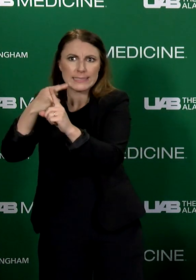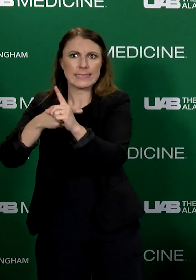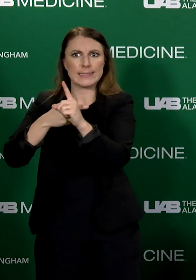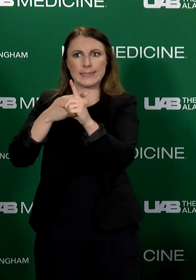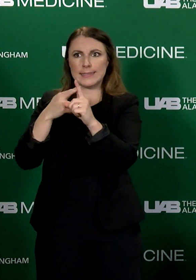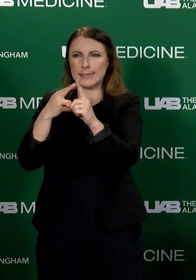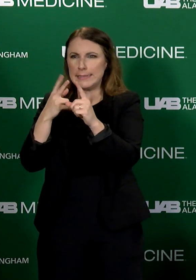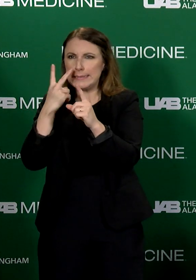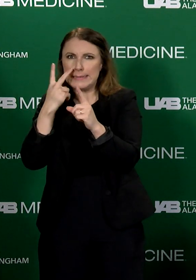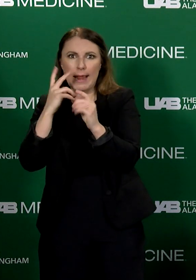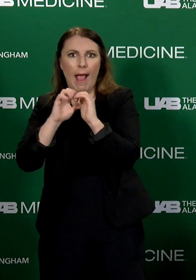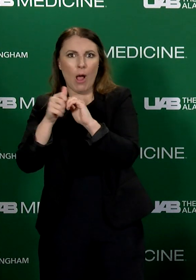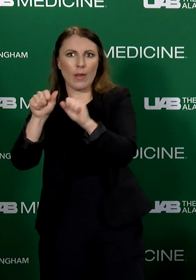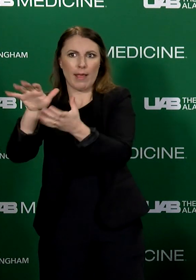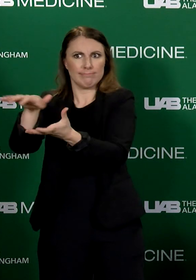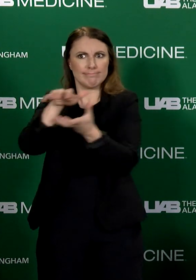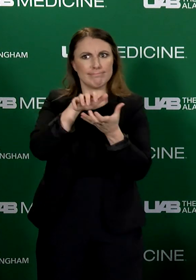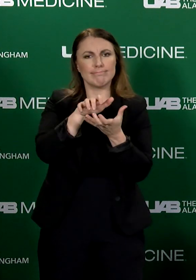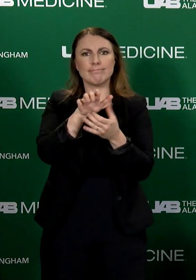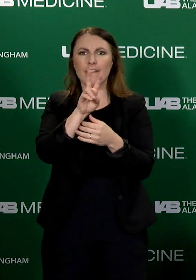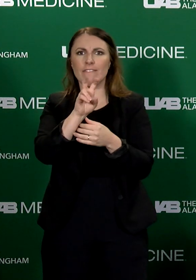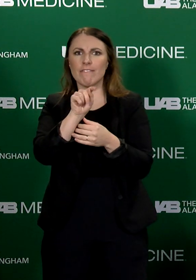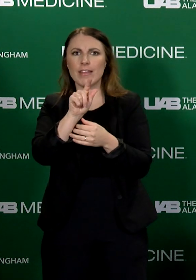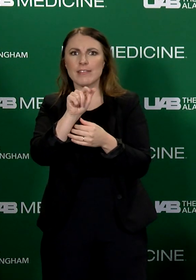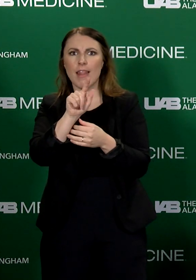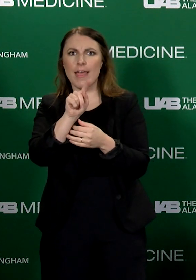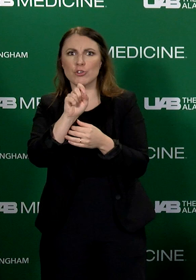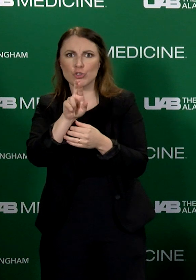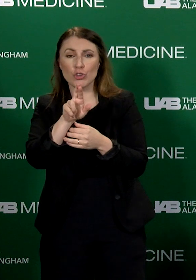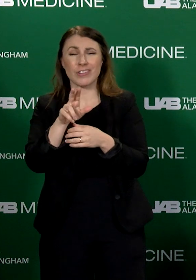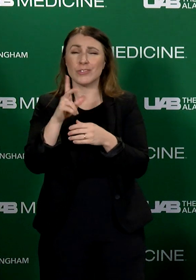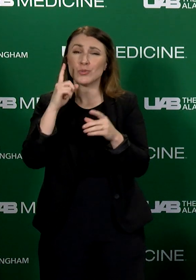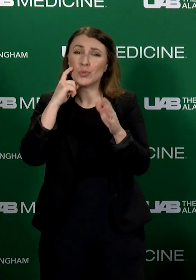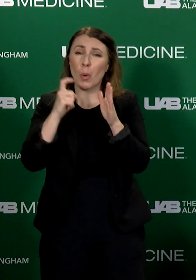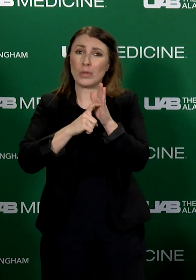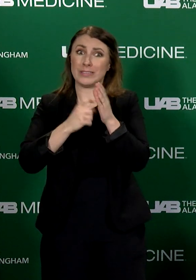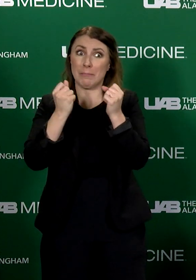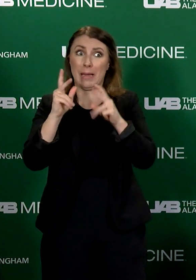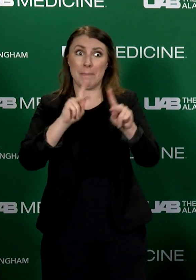and I think you hear it on the national news as well for for all of us in every